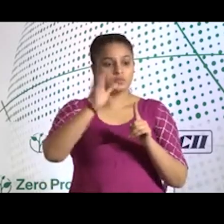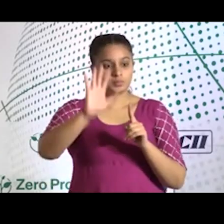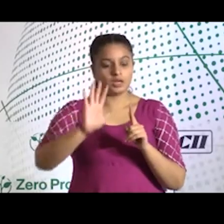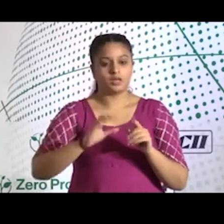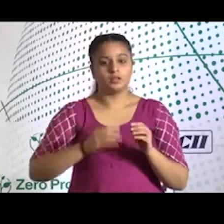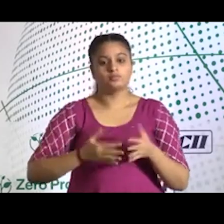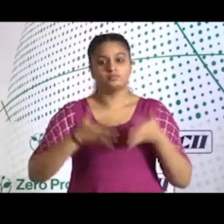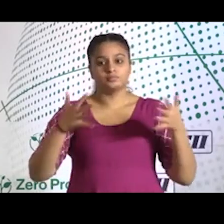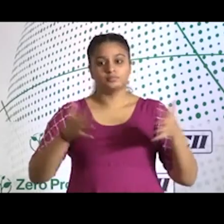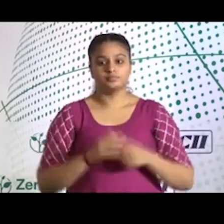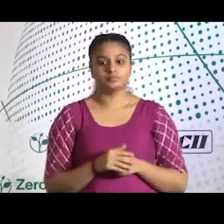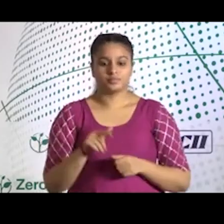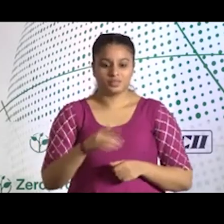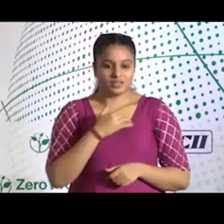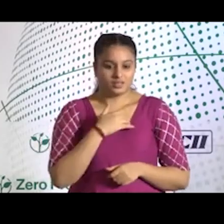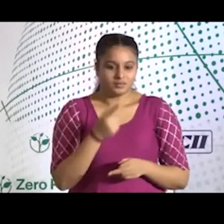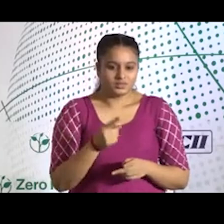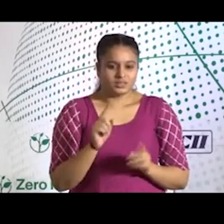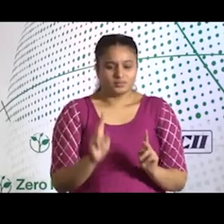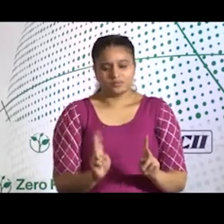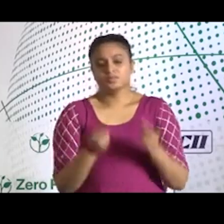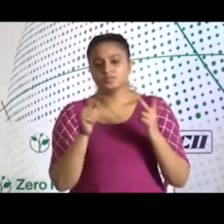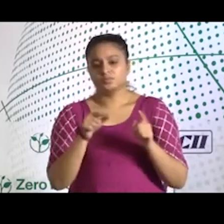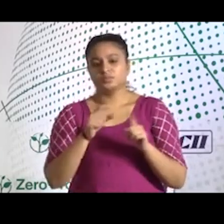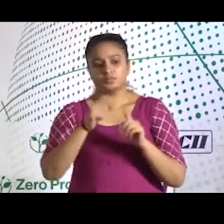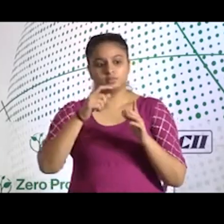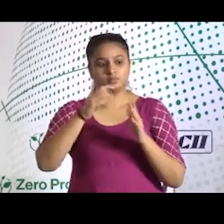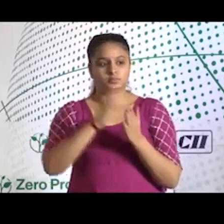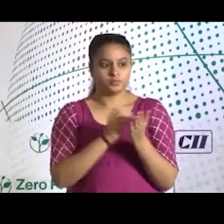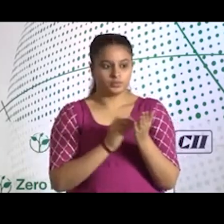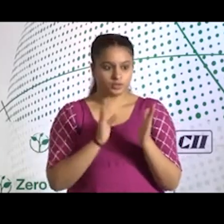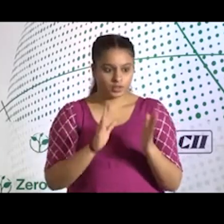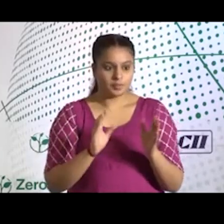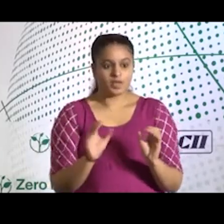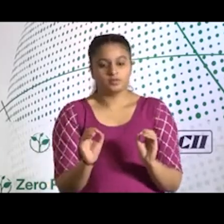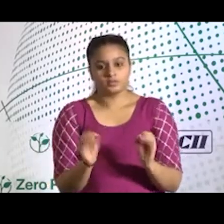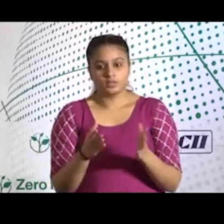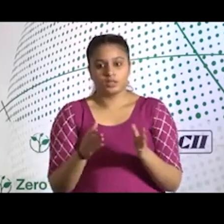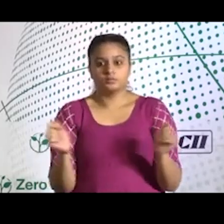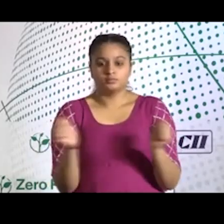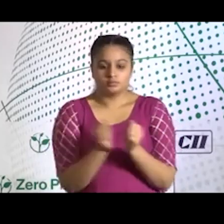So I feel this is a very unique program that we put together and has helped